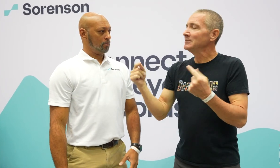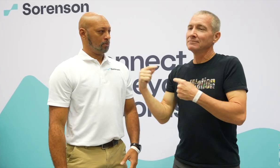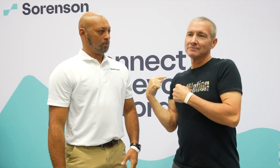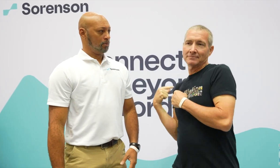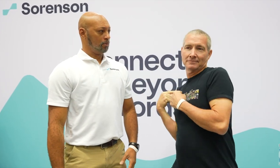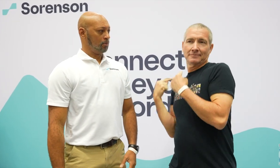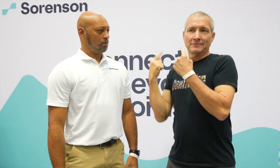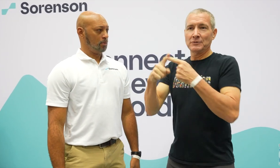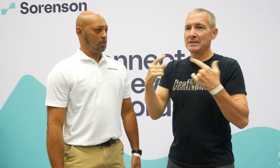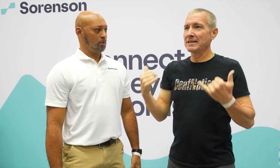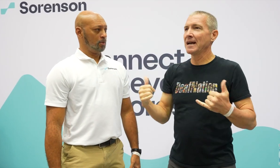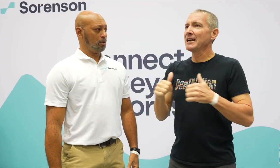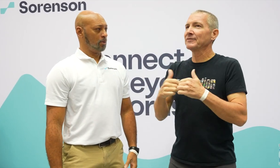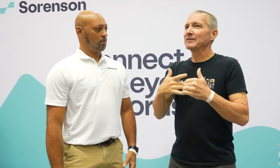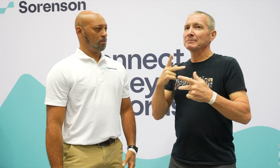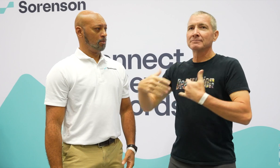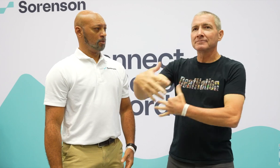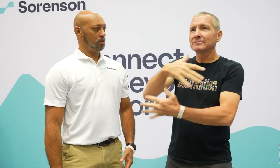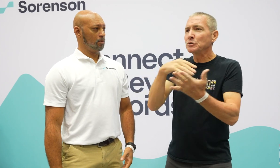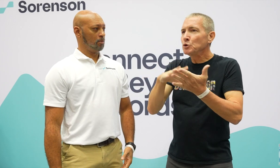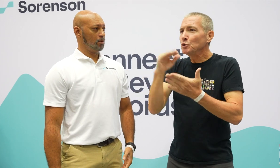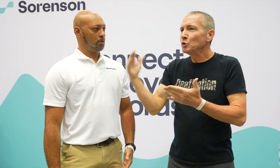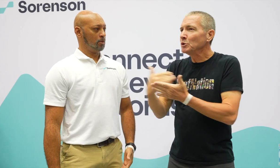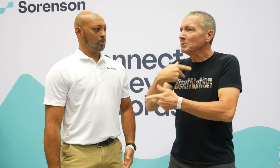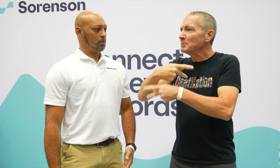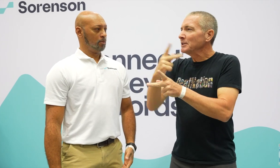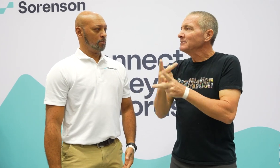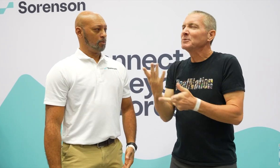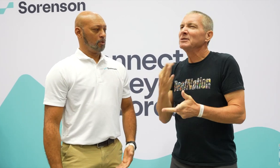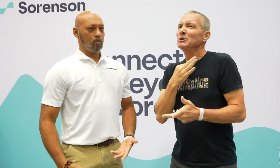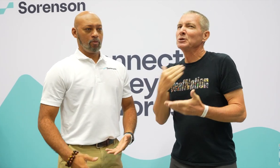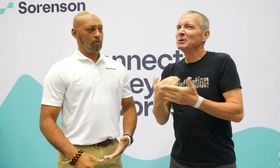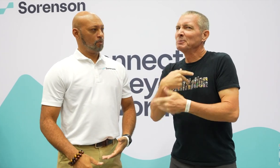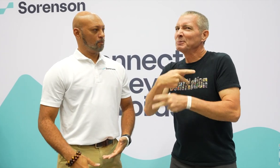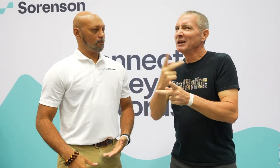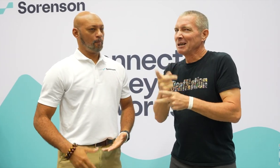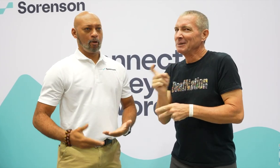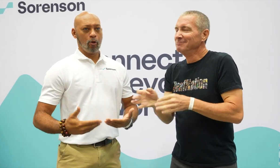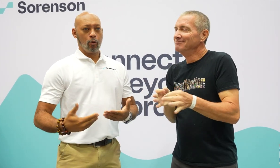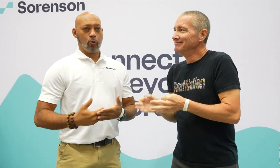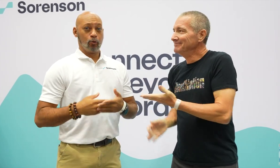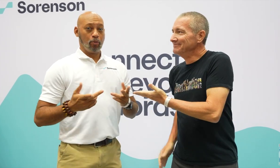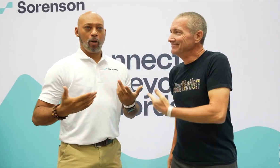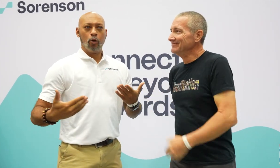Now, you’re sharing these new products with the people here. I’m curious, tell us more.